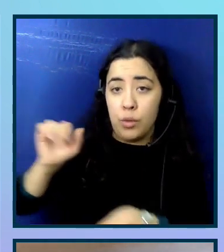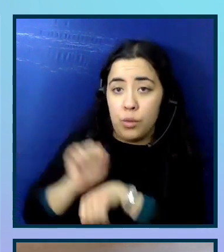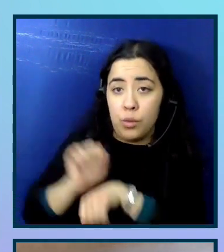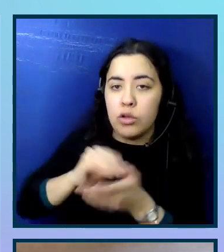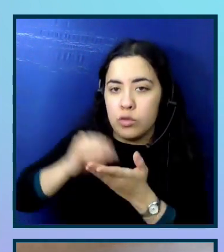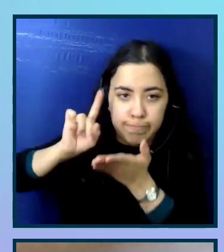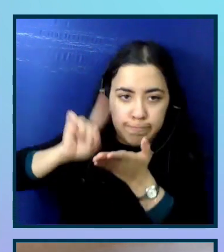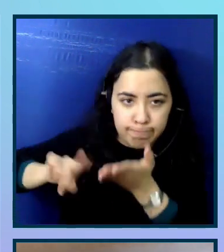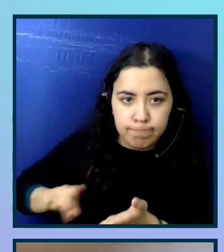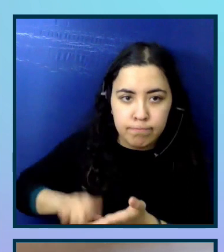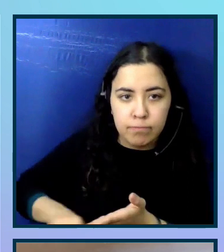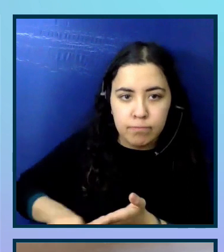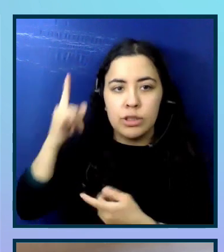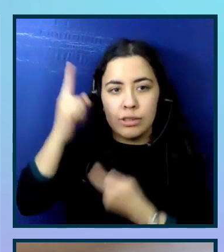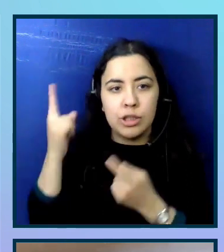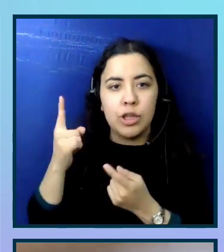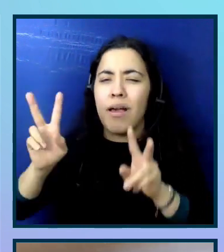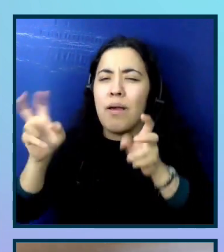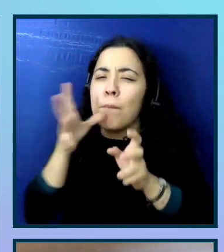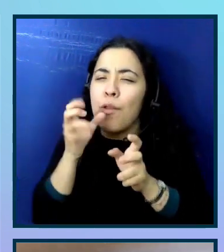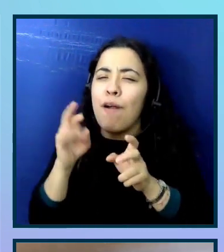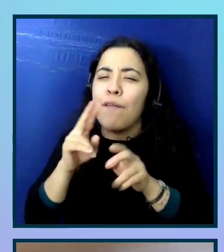Students learn about Patty Moore's project